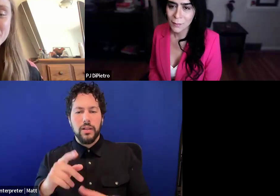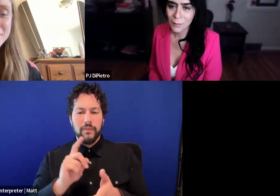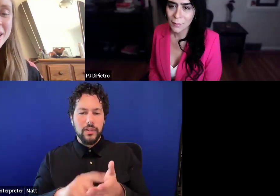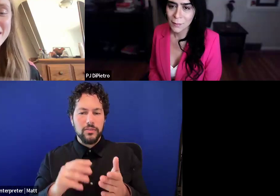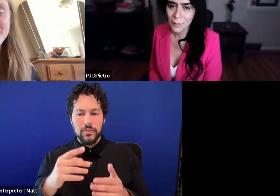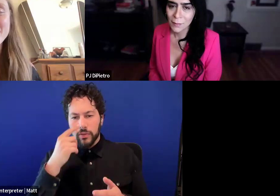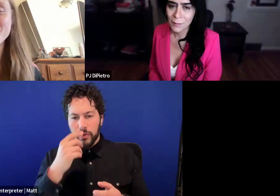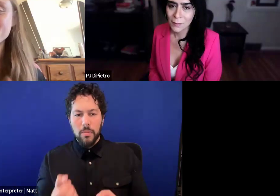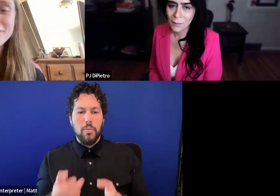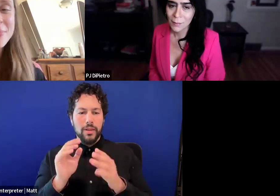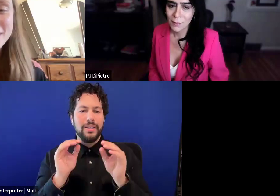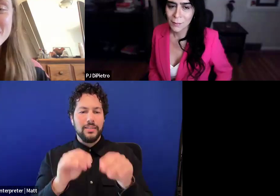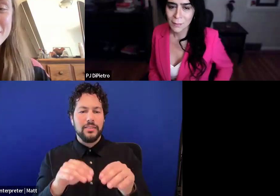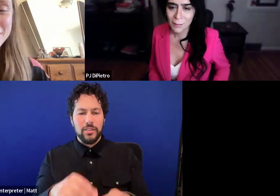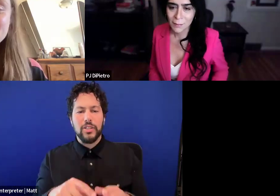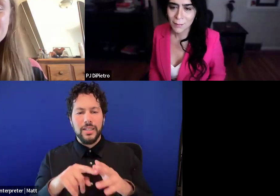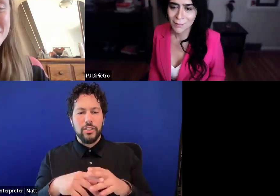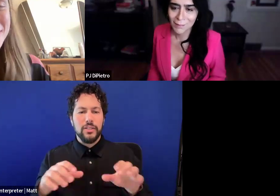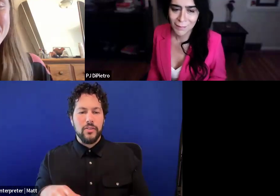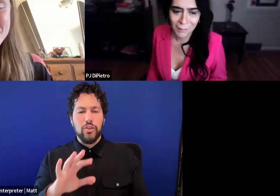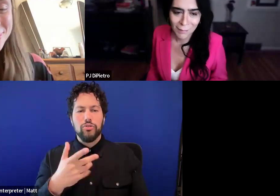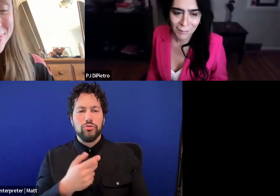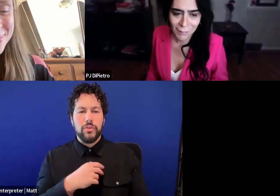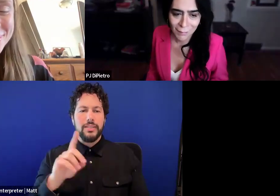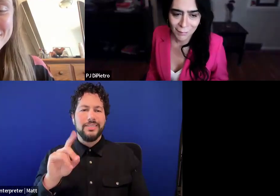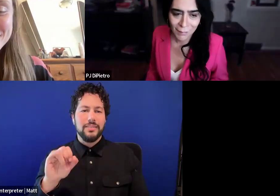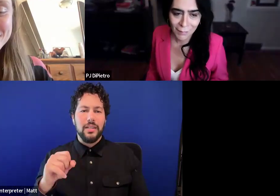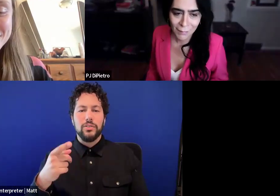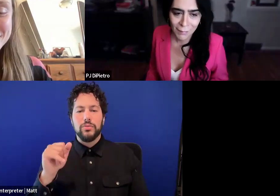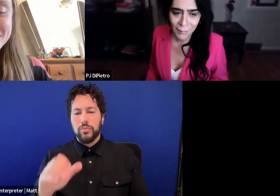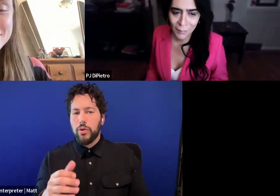Um, PJ, I'd love to hear from you.